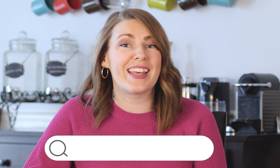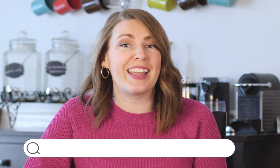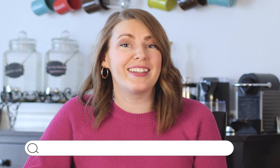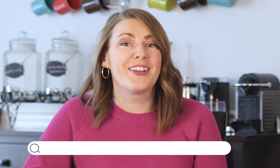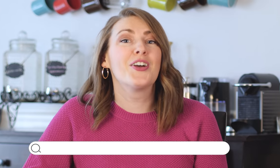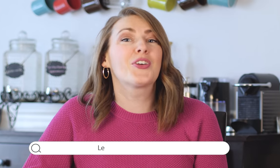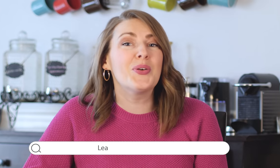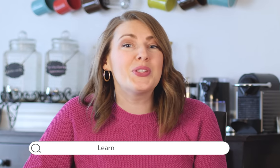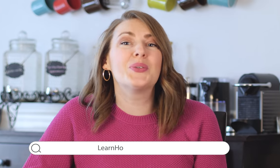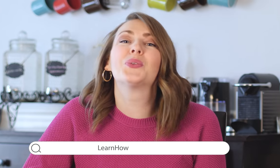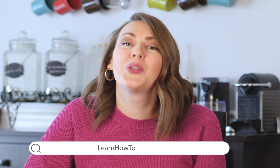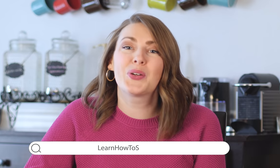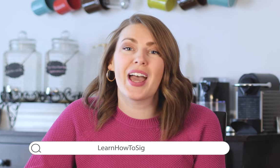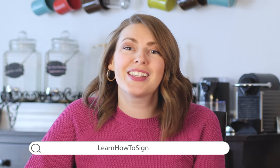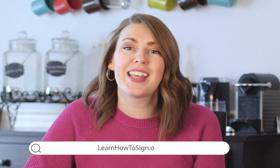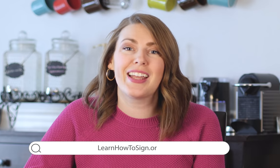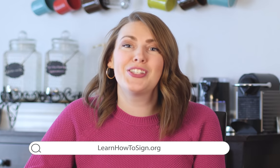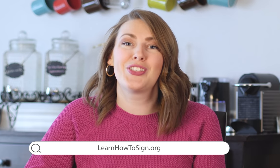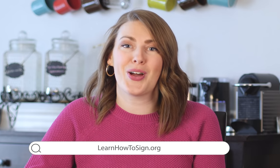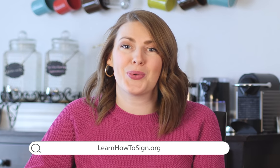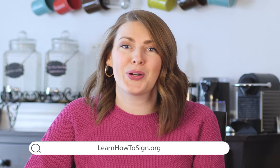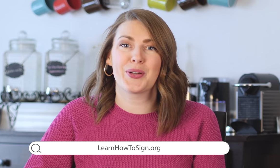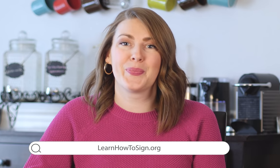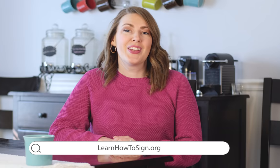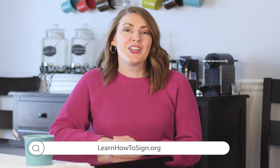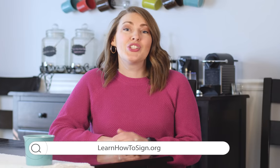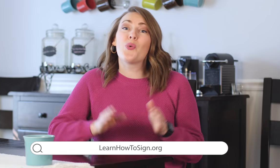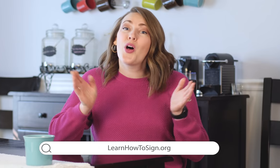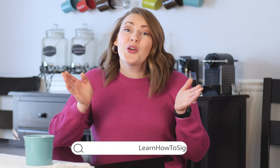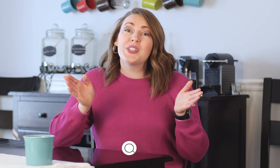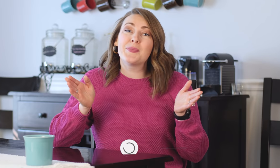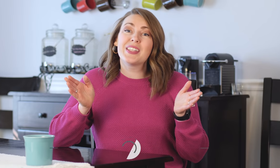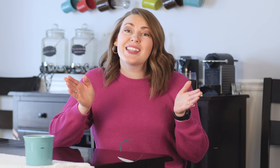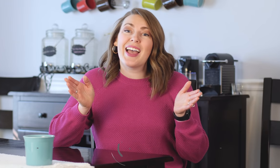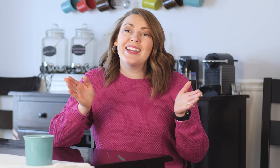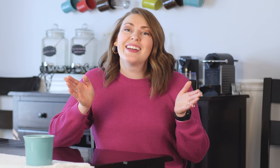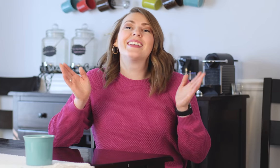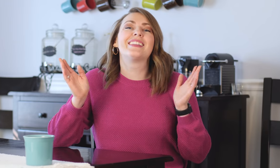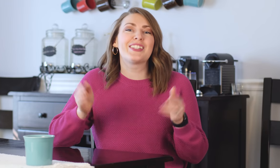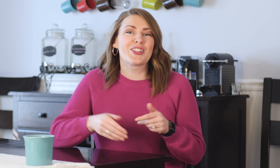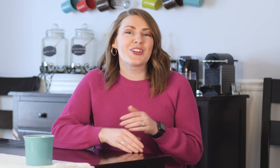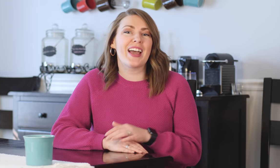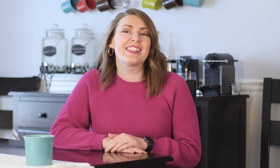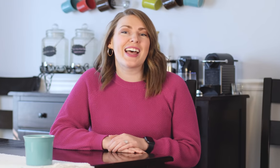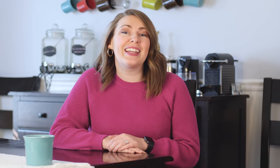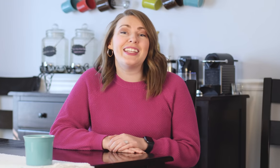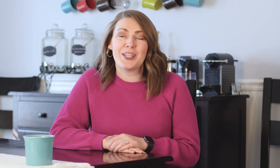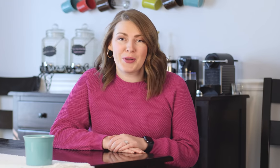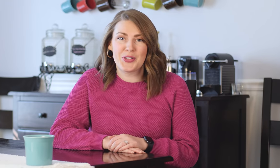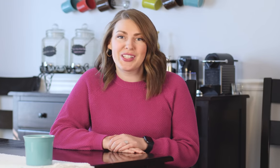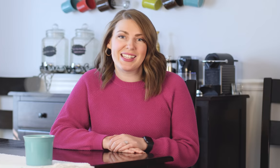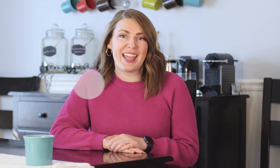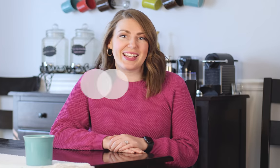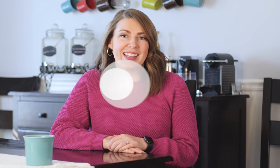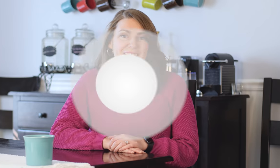sign. Go to learnhowtosign.org. So all those tips aside, let's learn how to sign emotions in ASL.